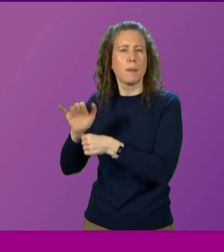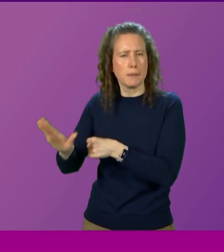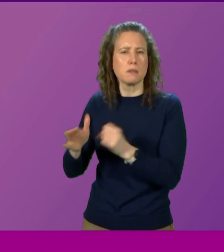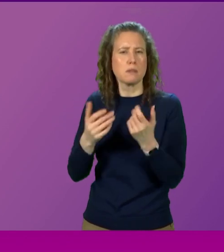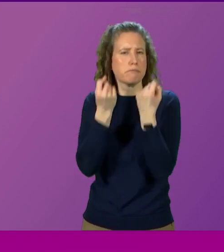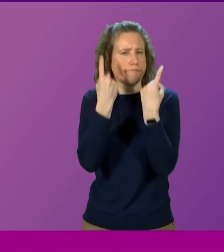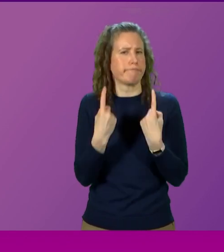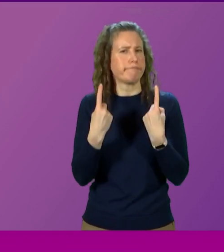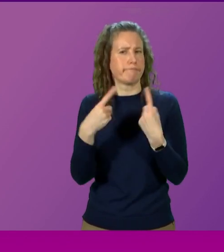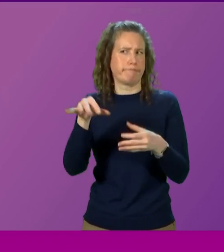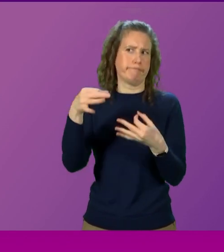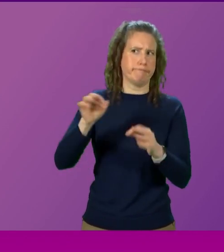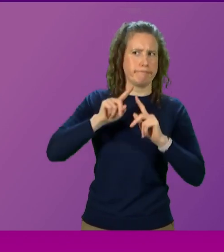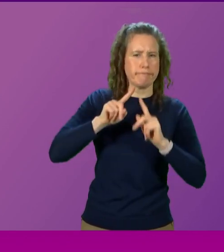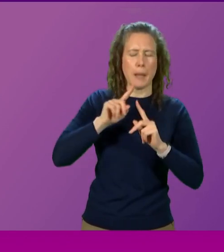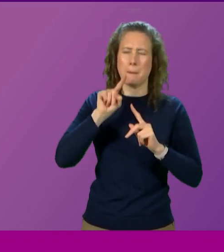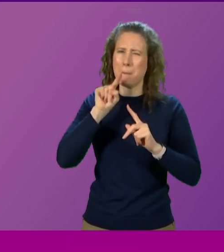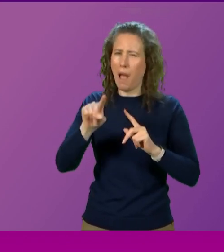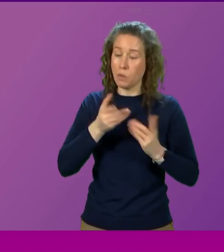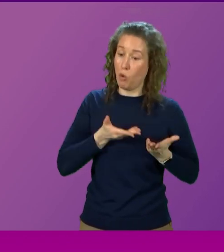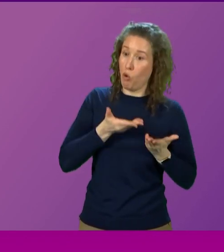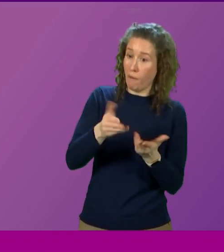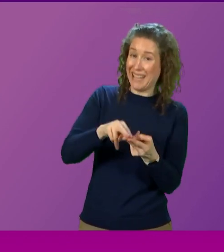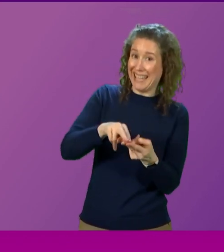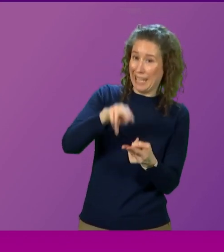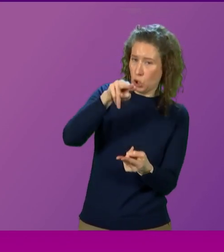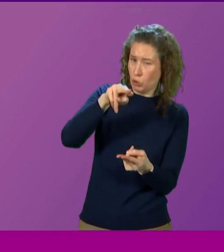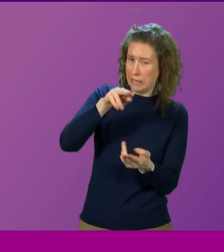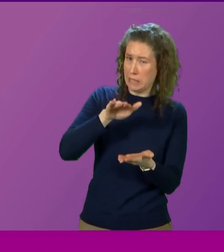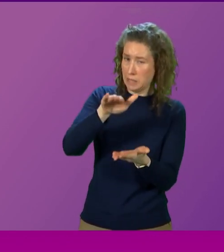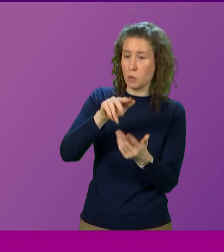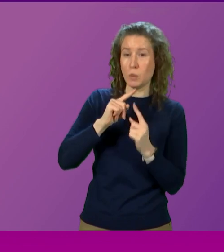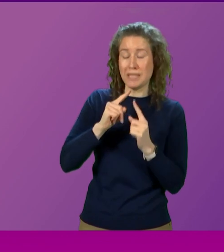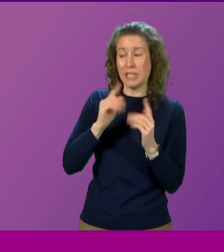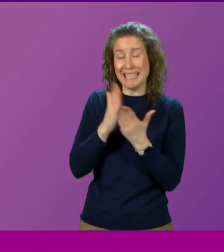However, the offer of the pay increase that has been made to teachers is the same offer